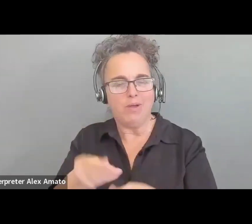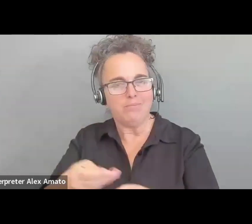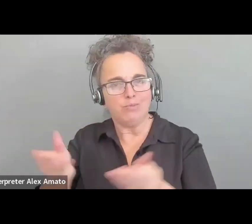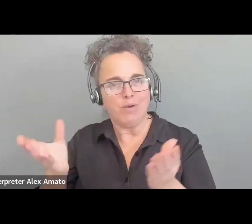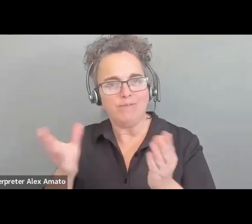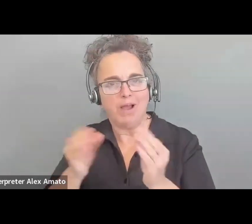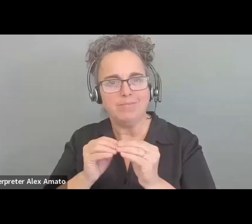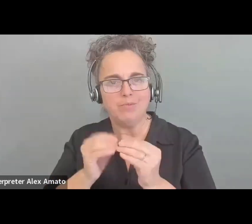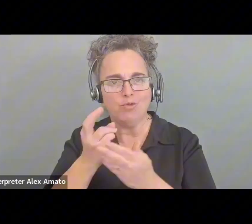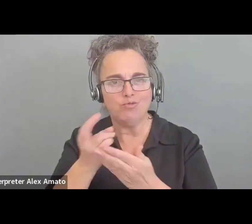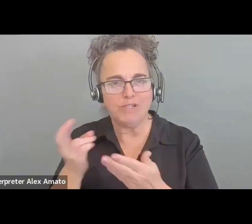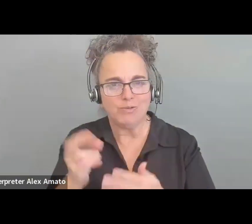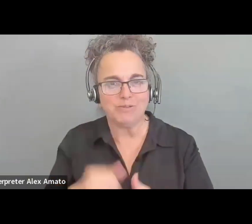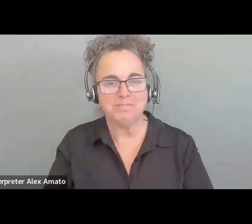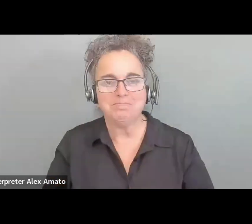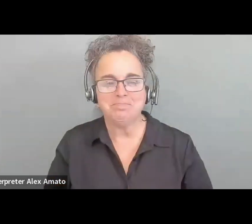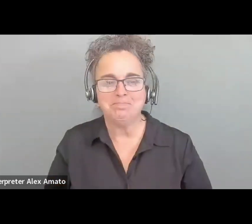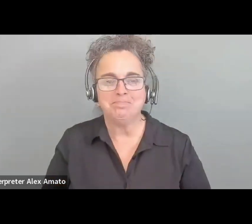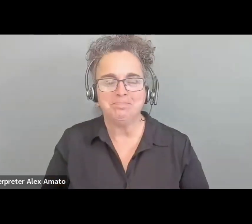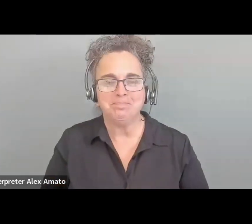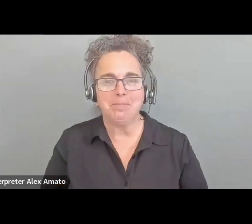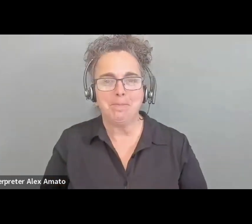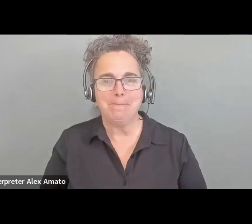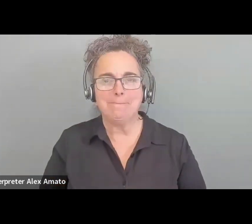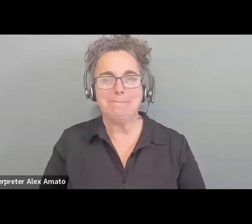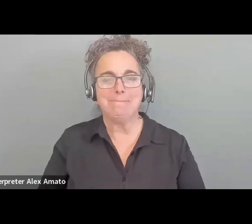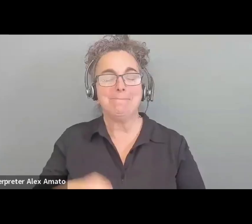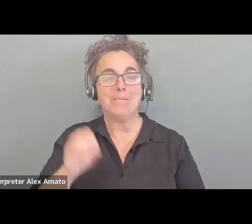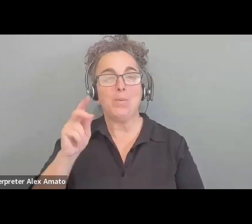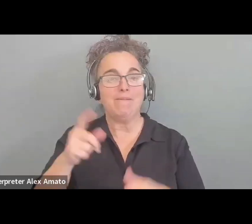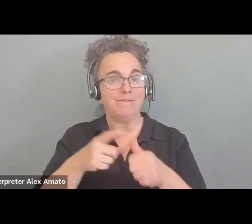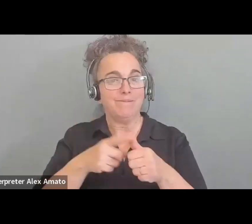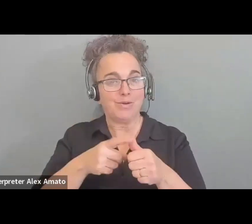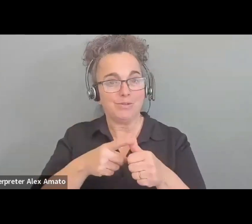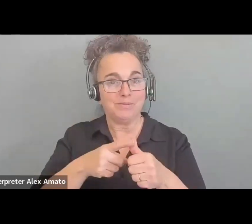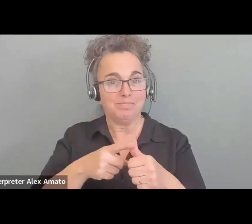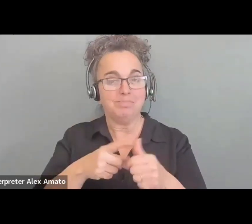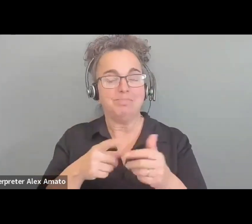So first one that I wanna share here with you,